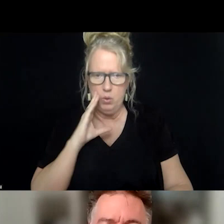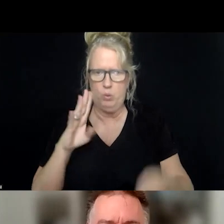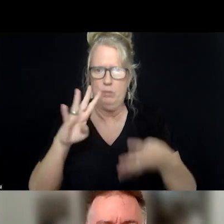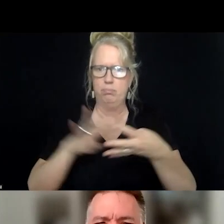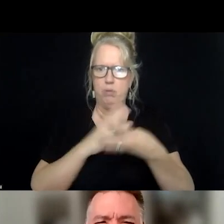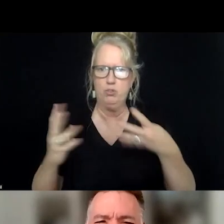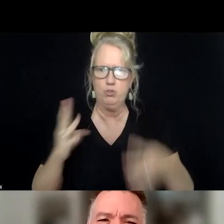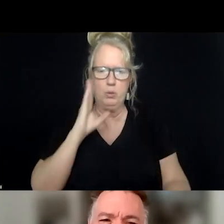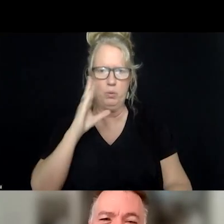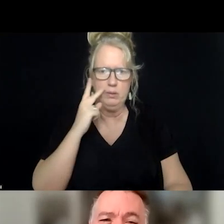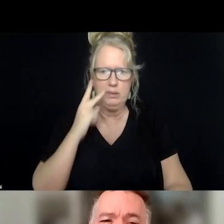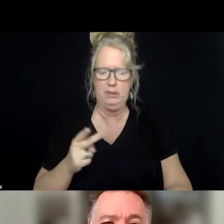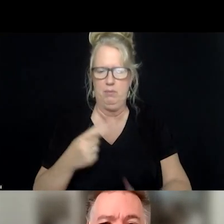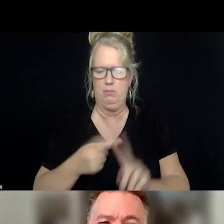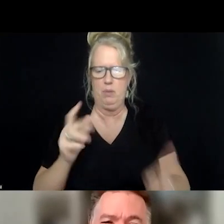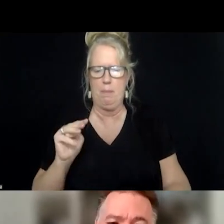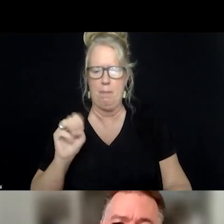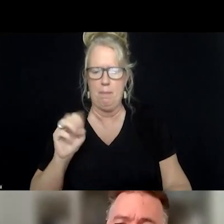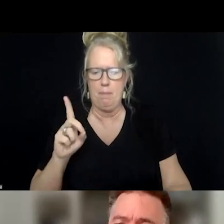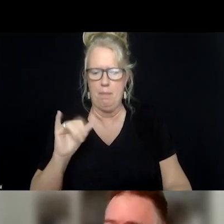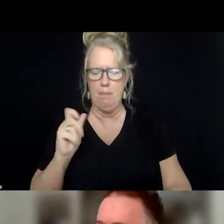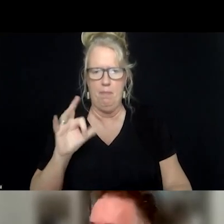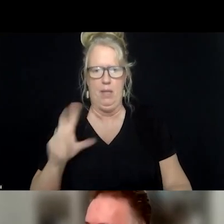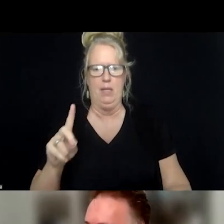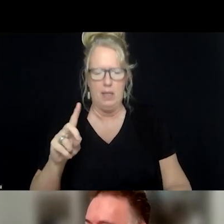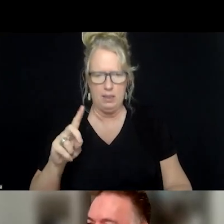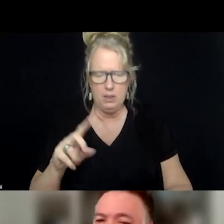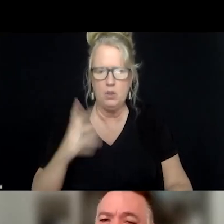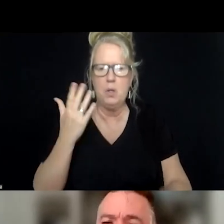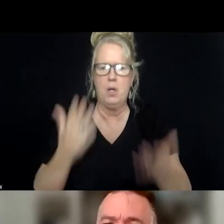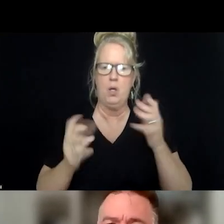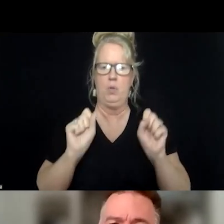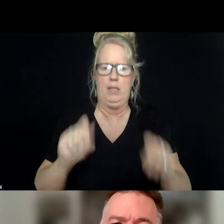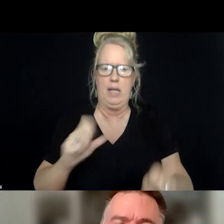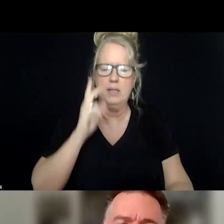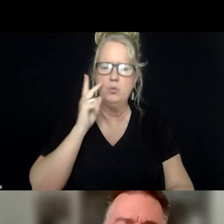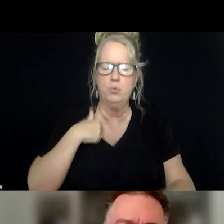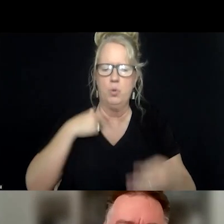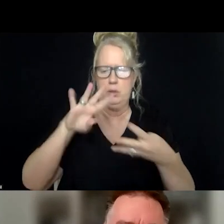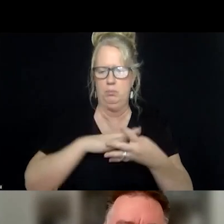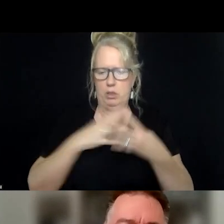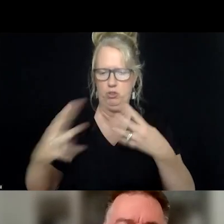IT IS MEDICAID AND IT IS MATH DAY SO WE MIGHT AS WELL DO A SPREAD SHEET TIME.